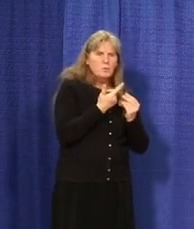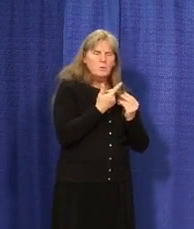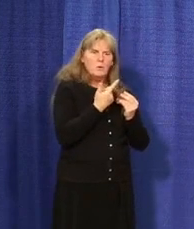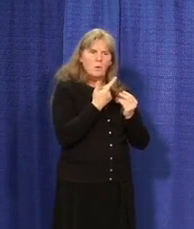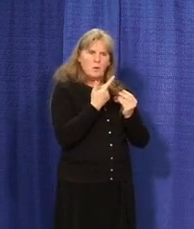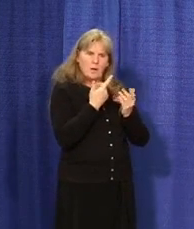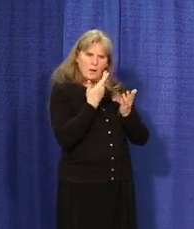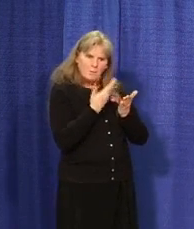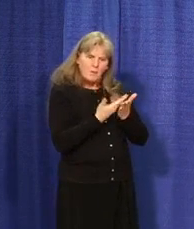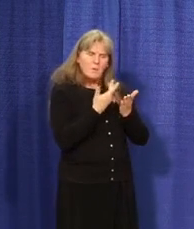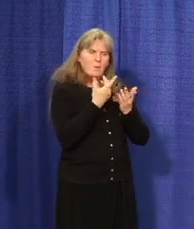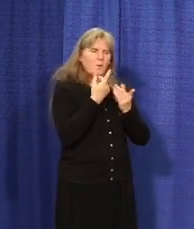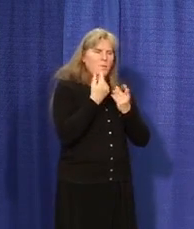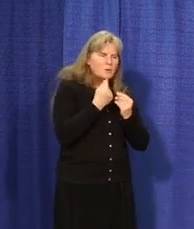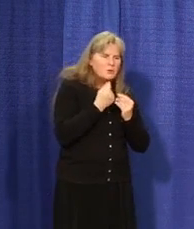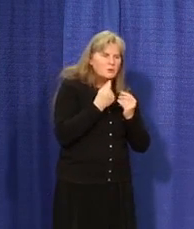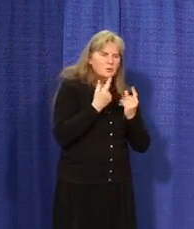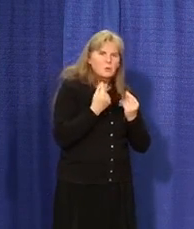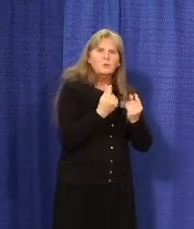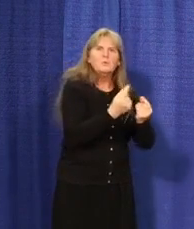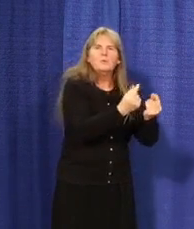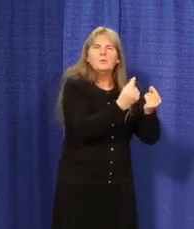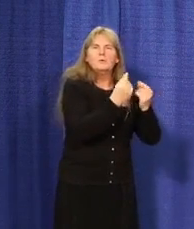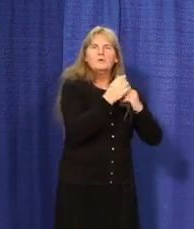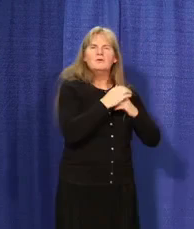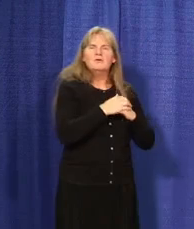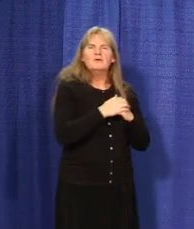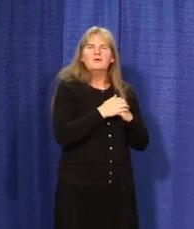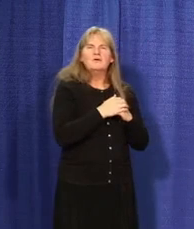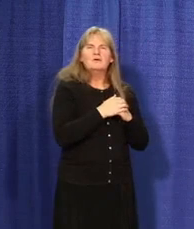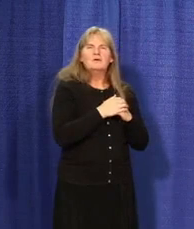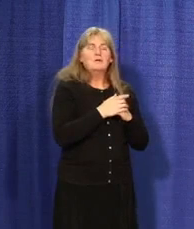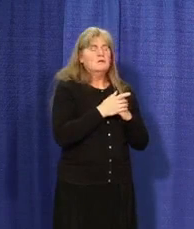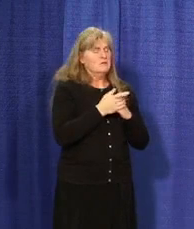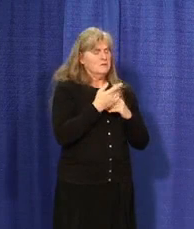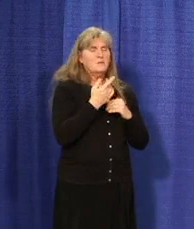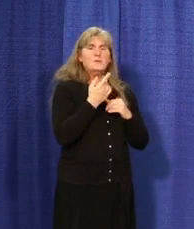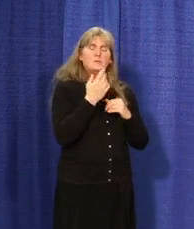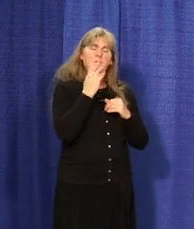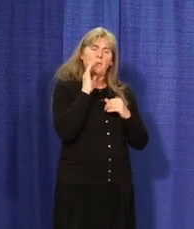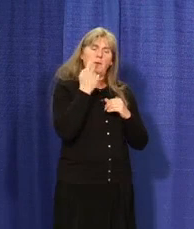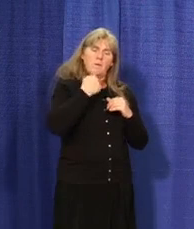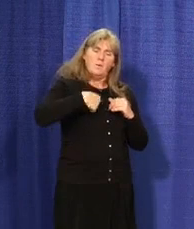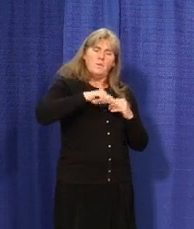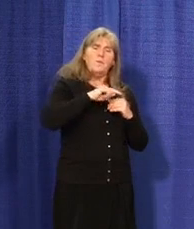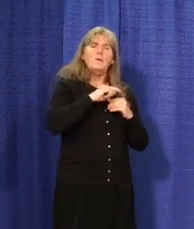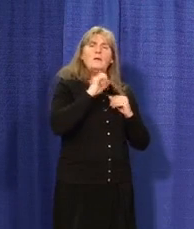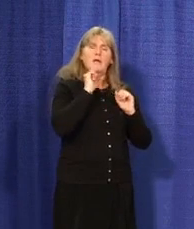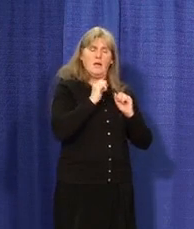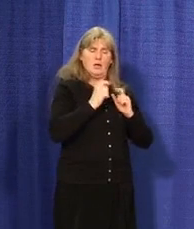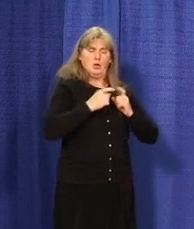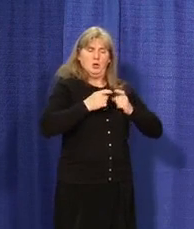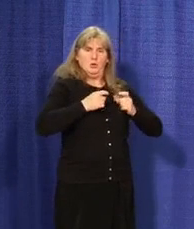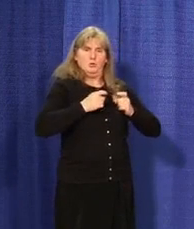science and the best evidence. So knowing that we can be in control of this, and we have the